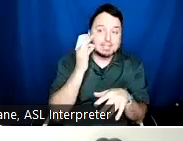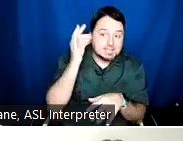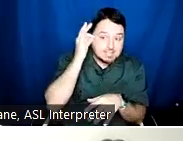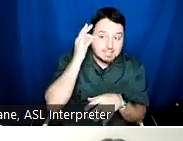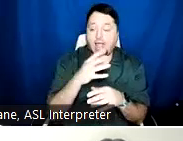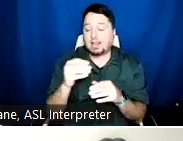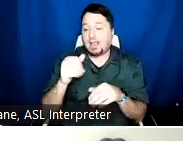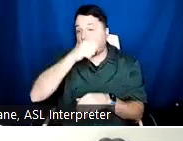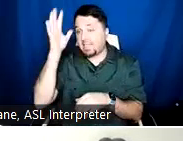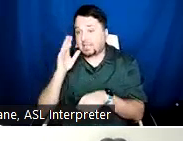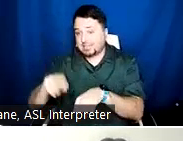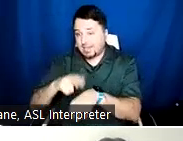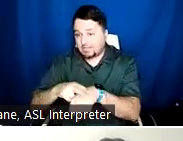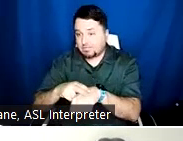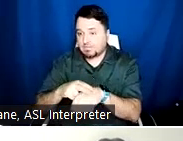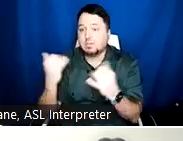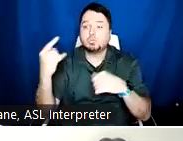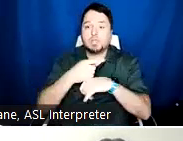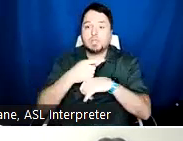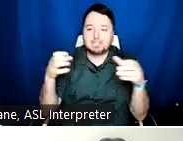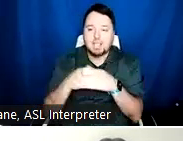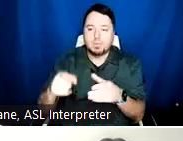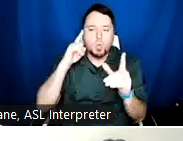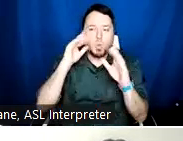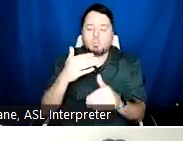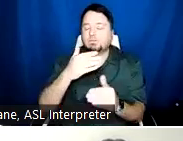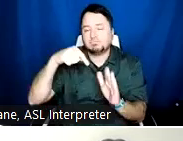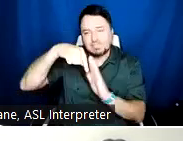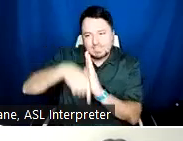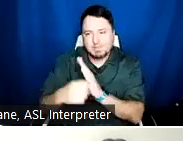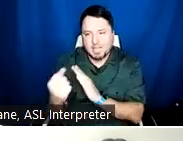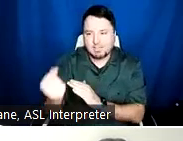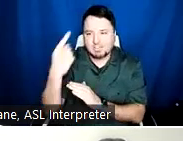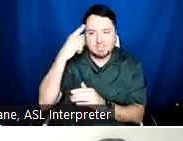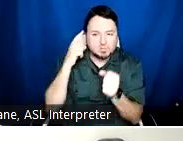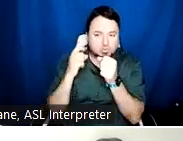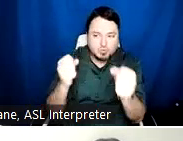virtual gathering, we hope that you will gain a deeper understanding of strategies that promote